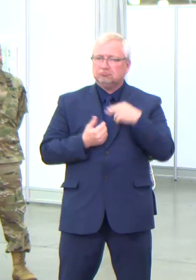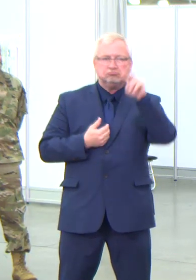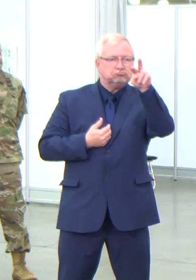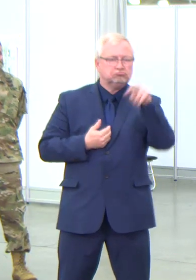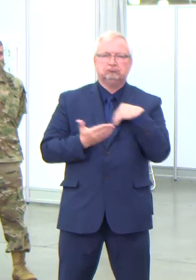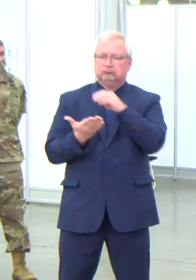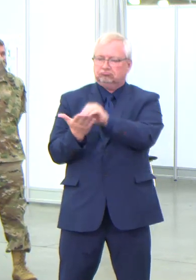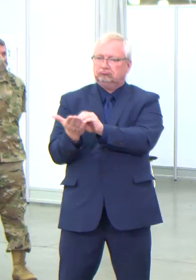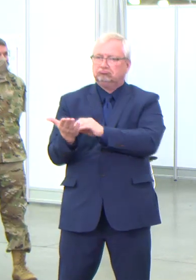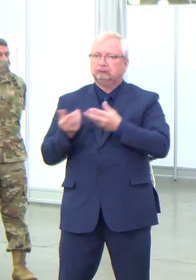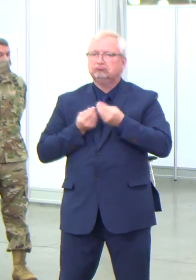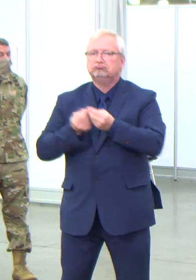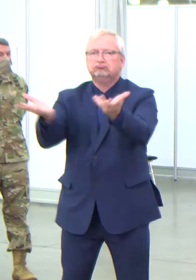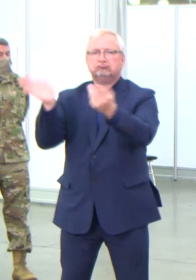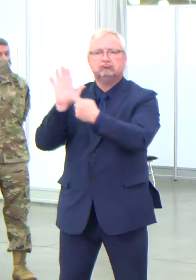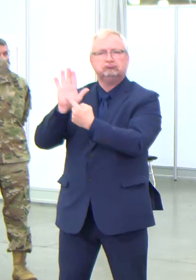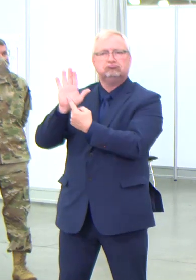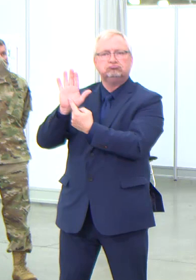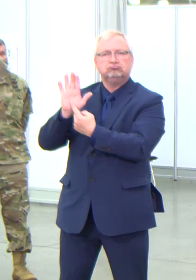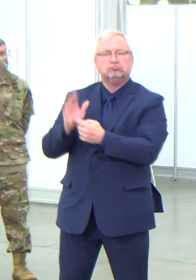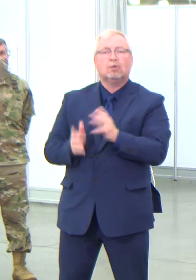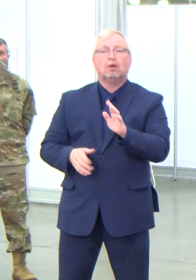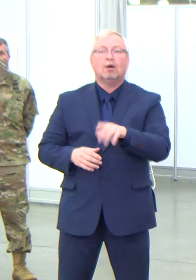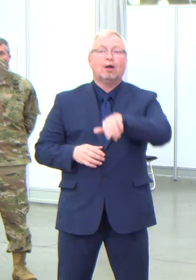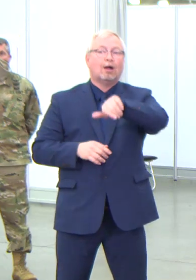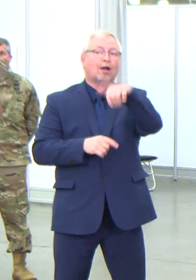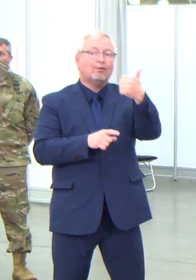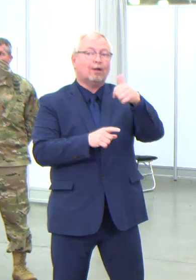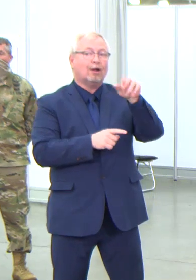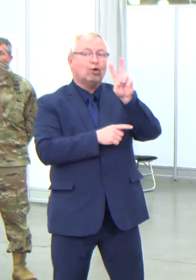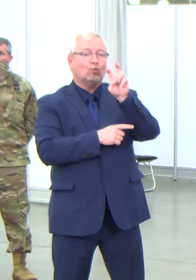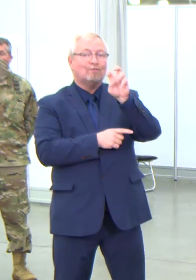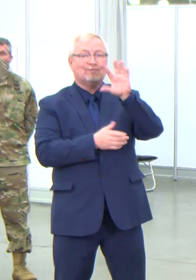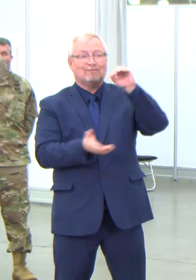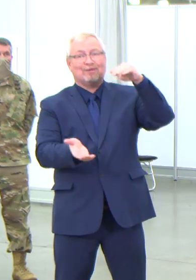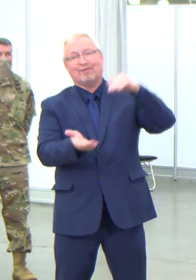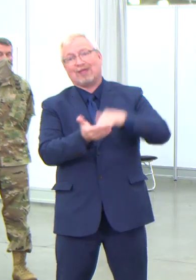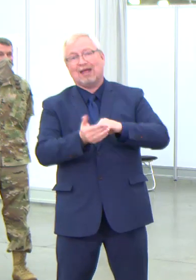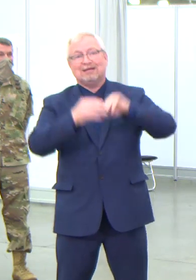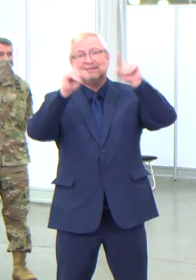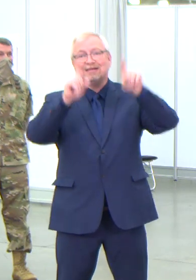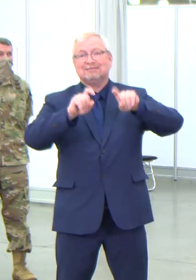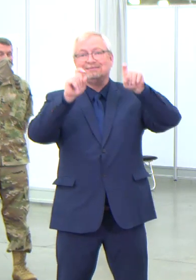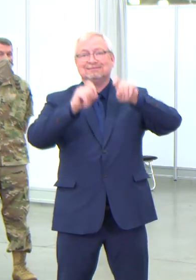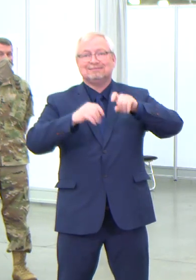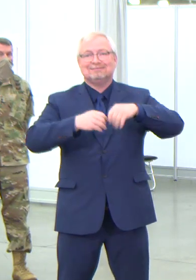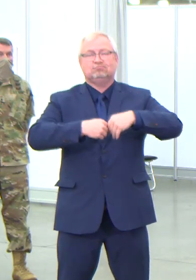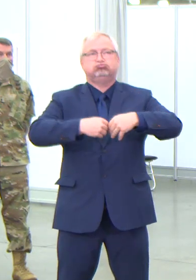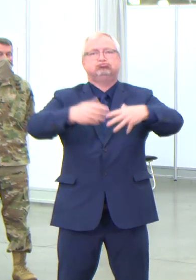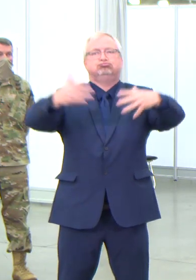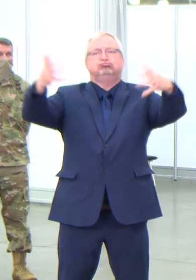to national labs that aren't in the state of Maryland and don't keep that kind of information,